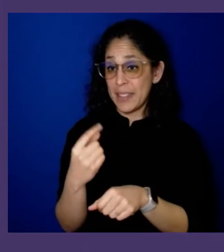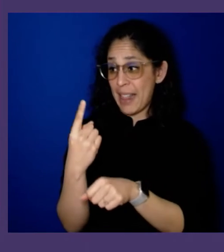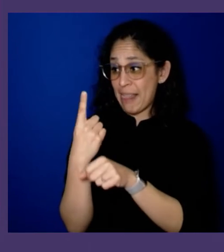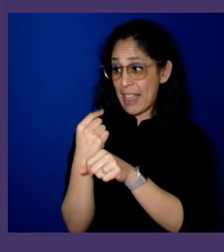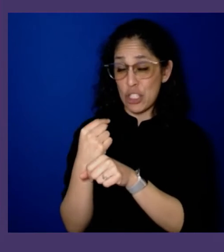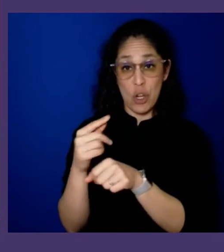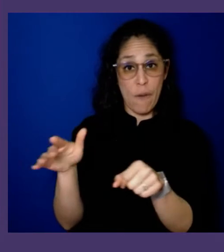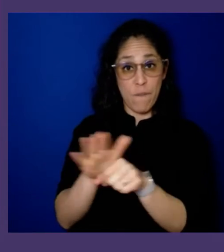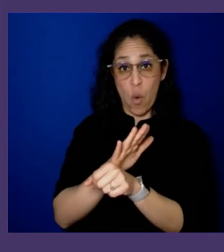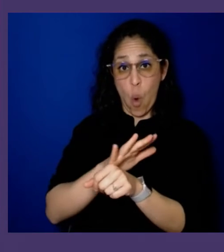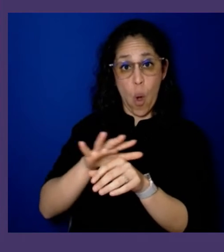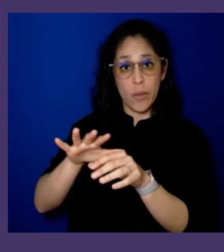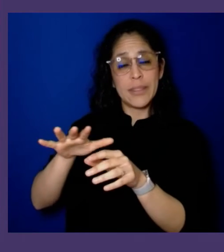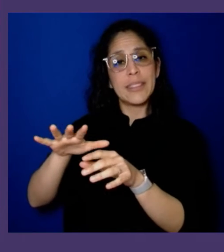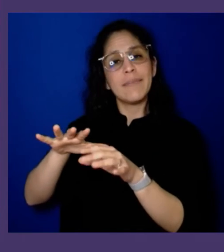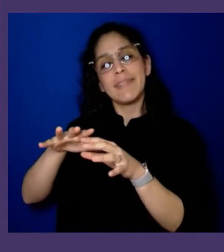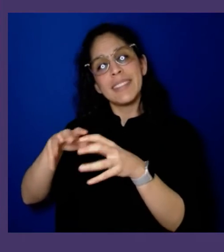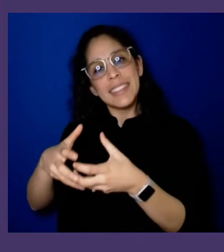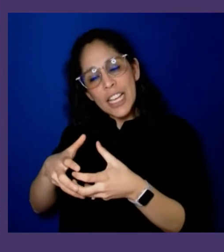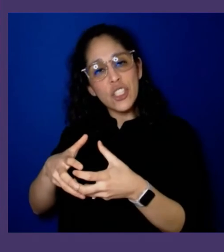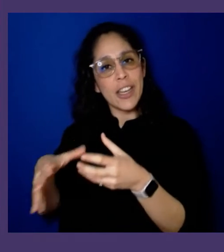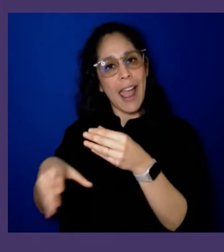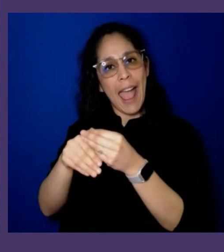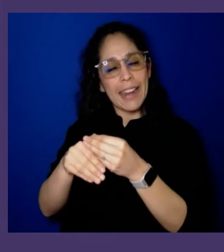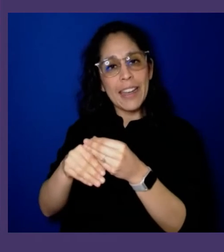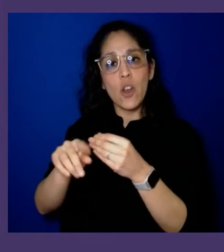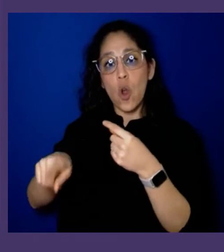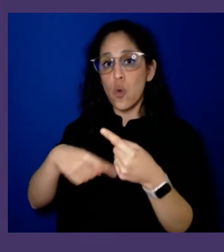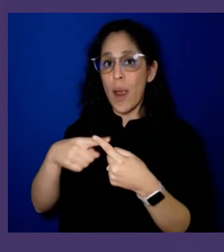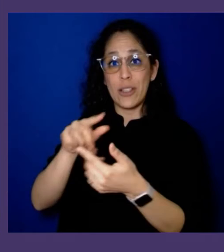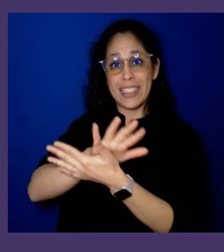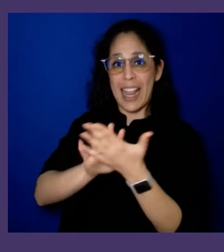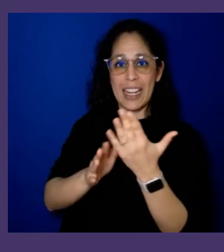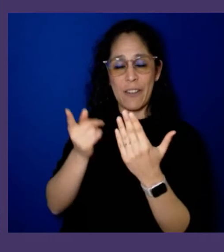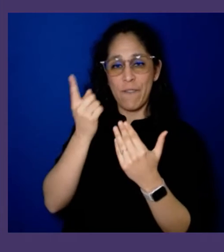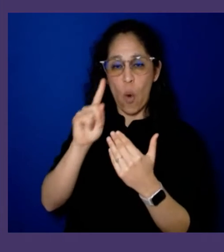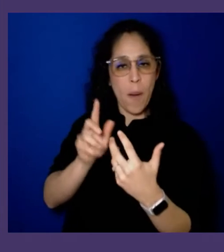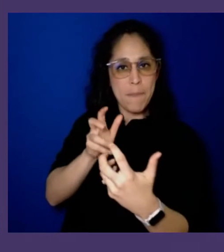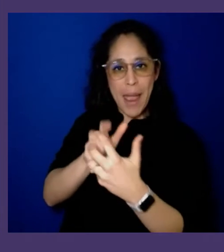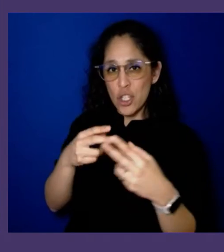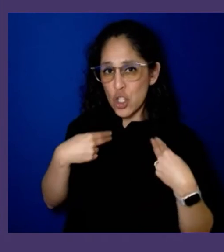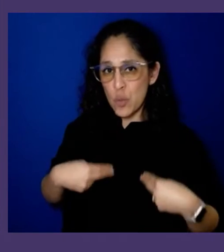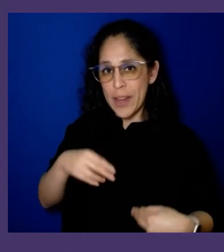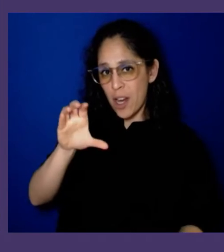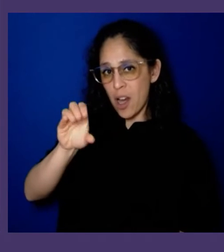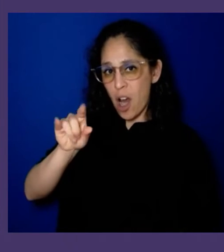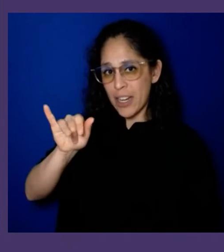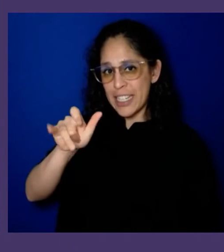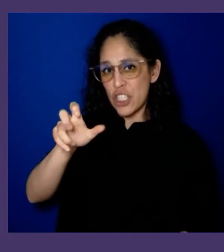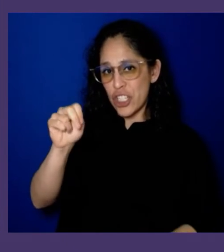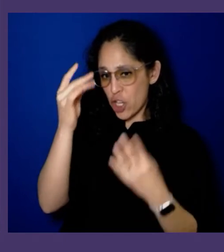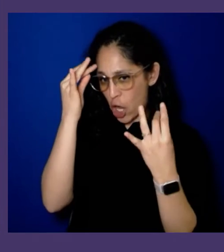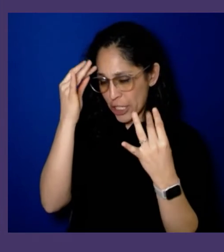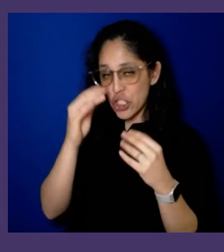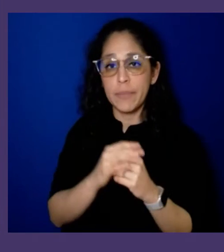this very event around designing for human cognition. Even though my background as a user researcher has focused